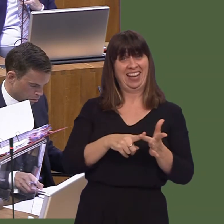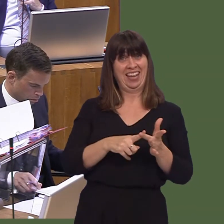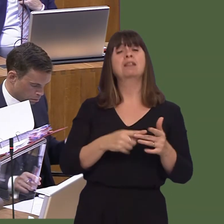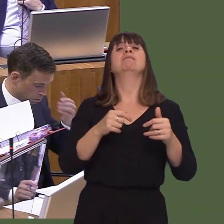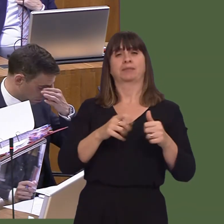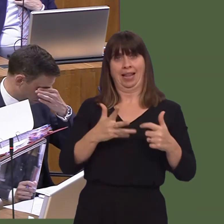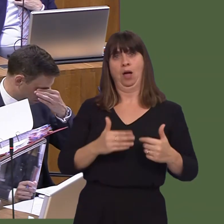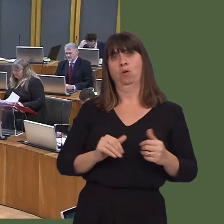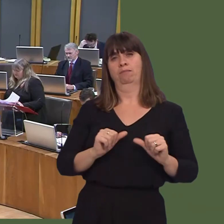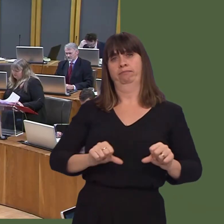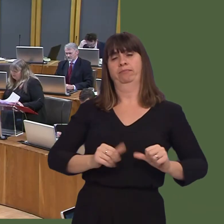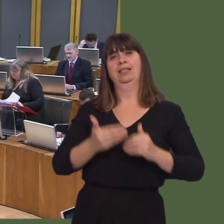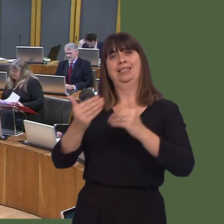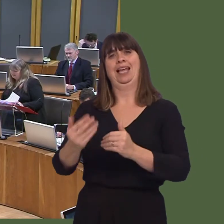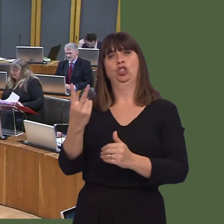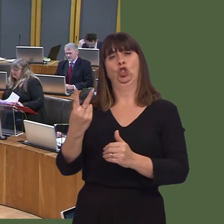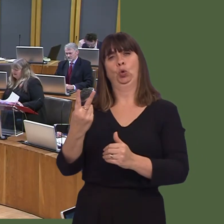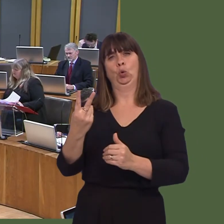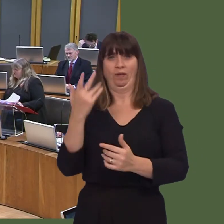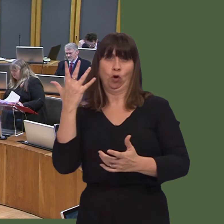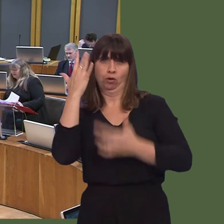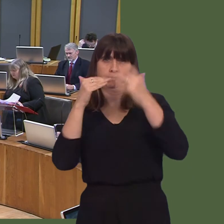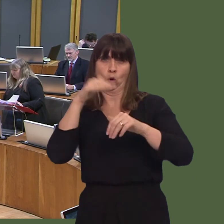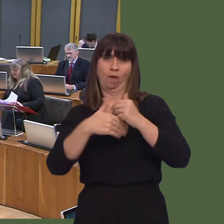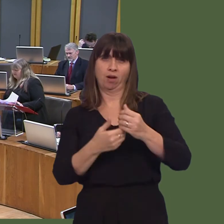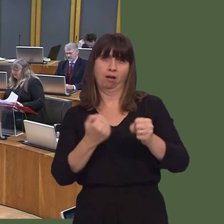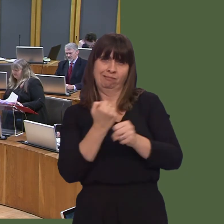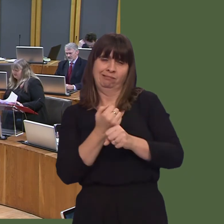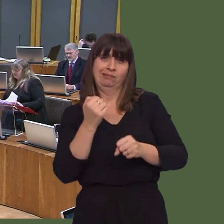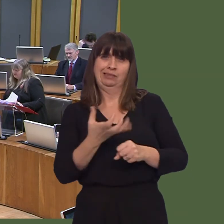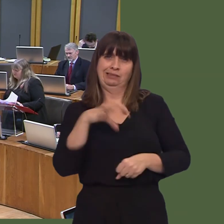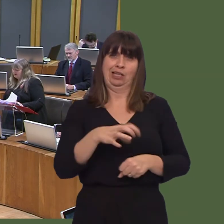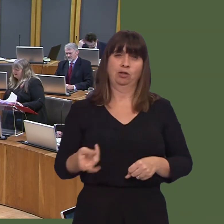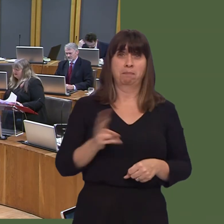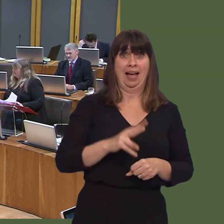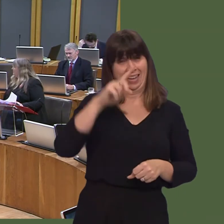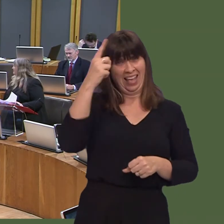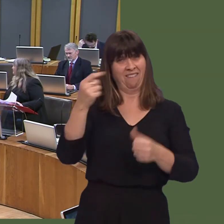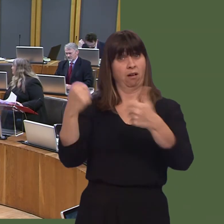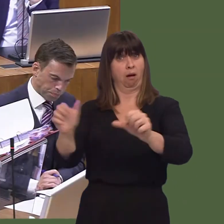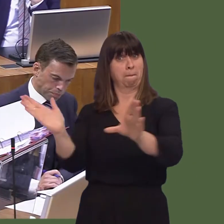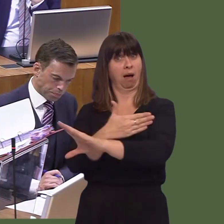2 assessment in terms of its refurbishment. If it should make it all the way to final stage, stage 3, then obviously the new station